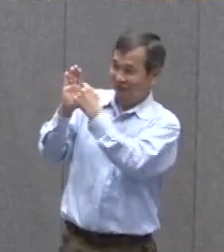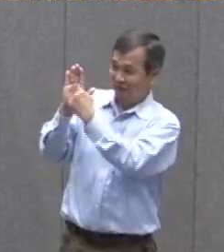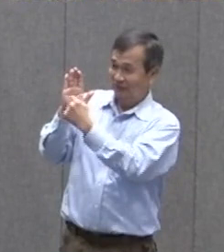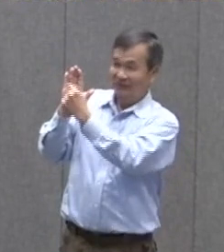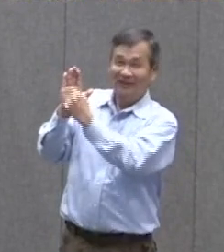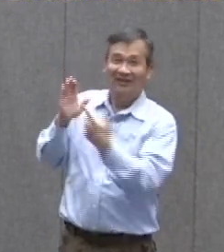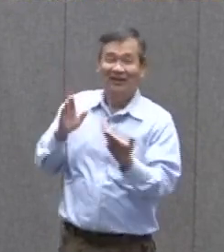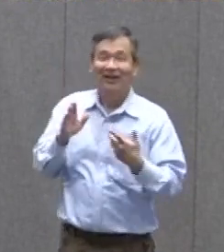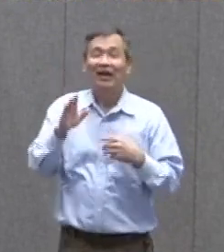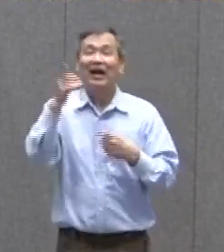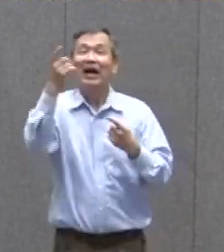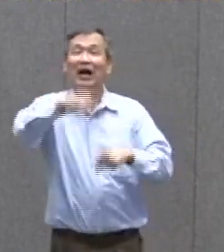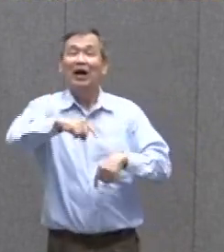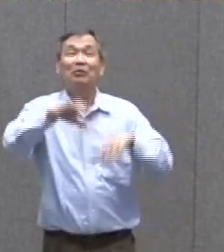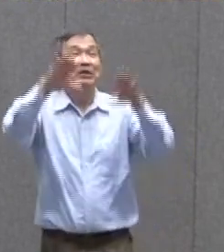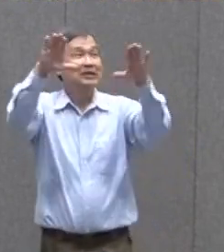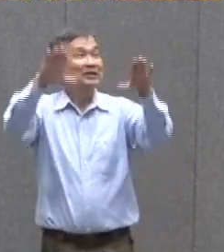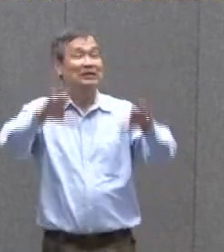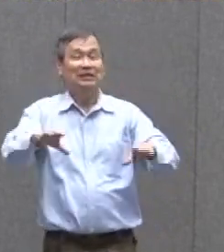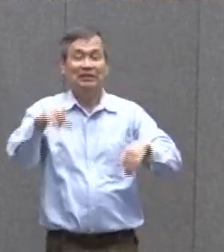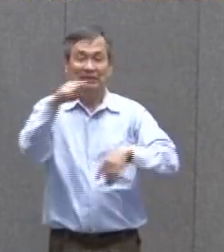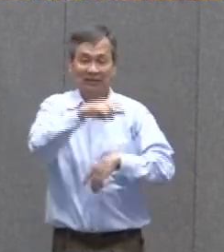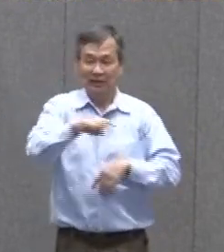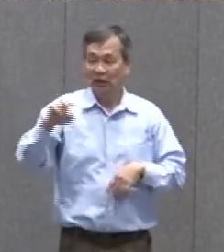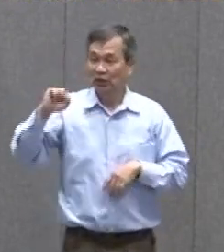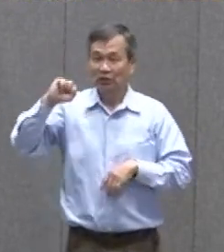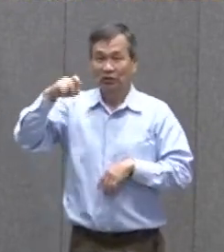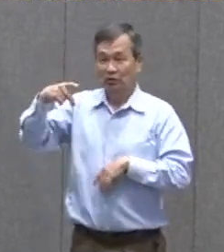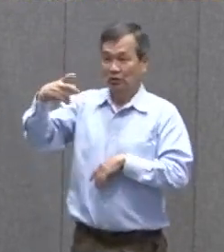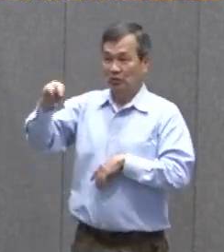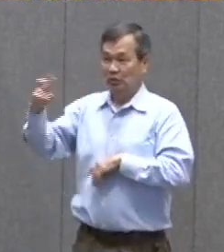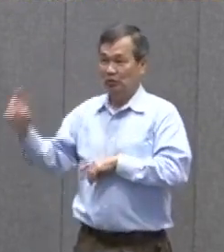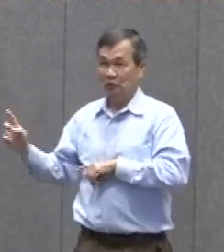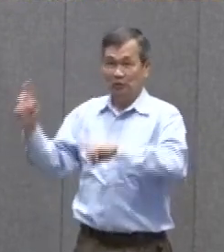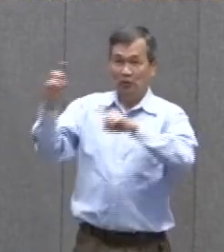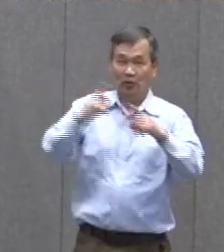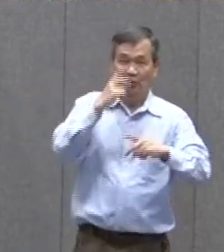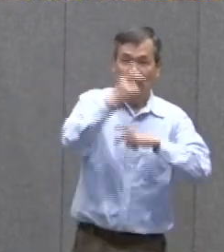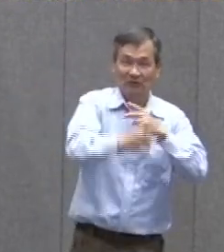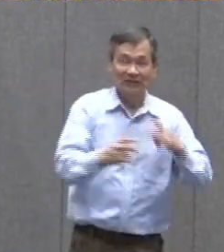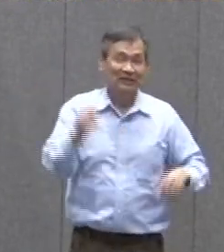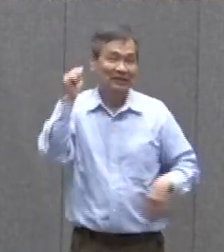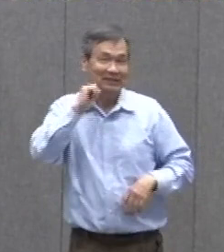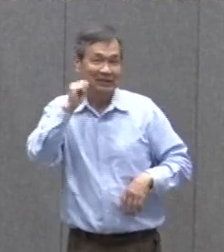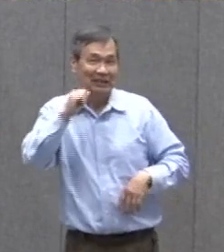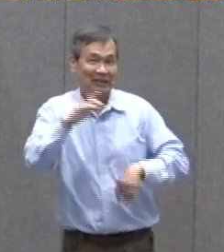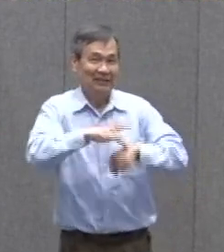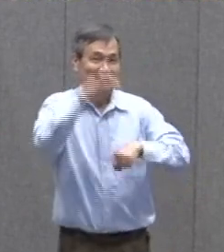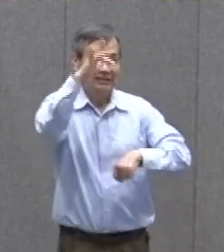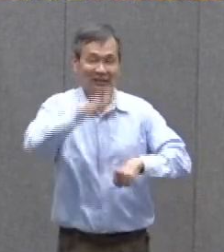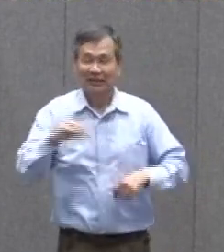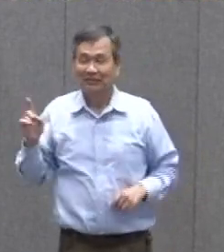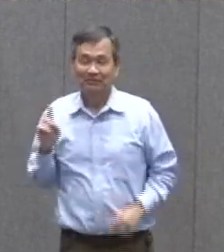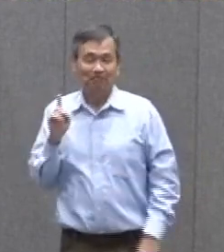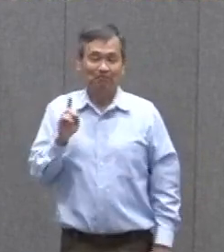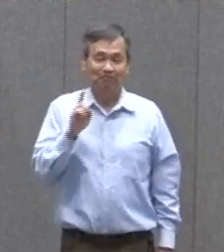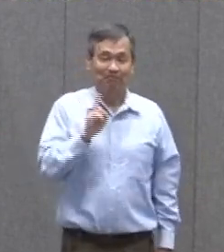On Sundays, Spoon goes to visit his Aunt Silver. She has to be on his very best behavior there.